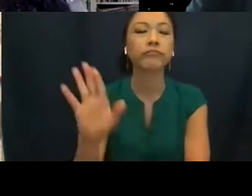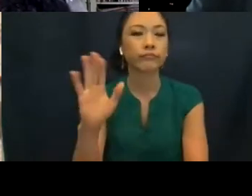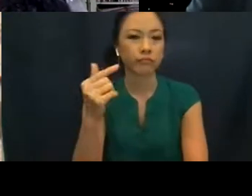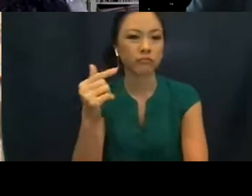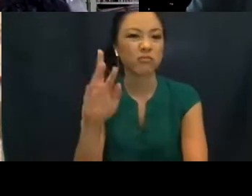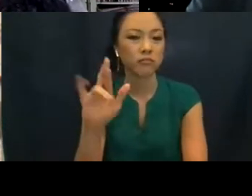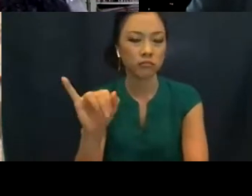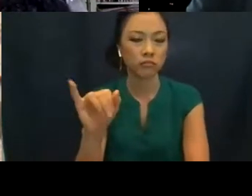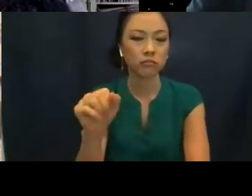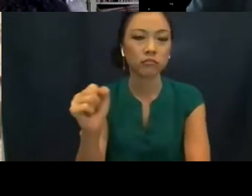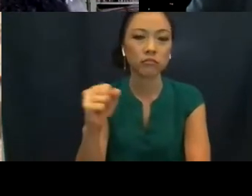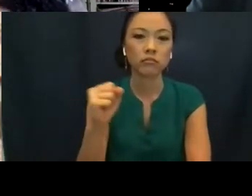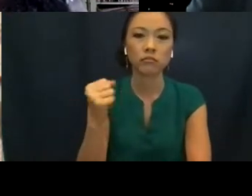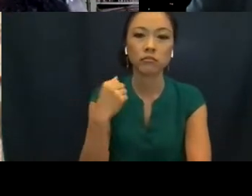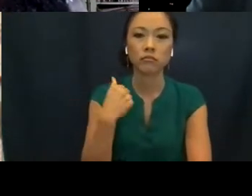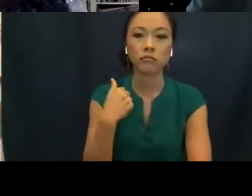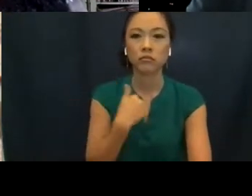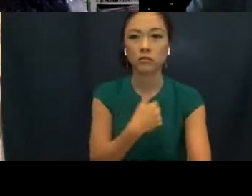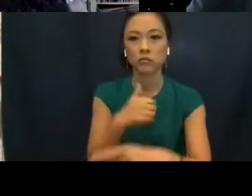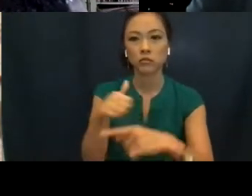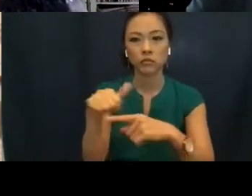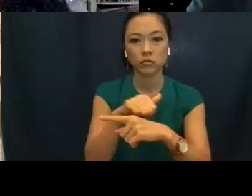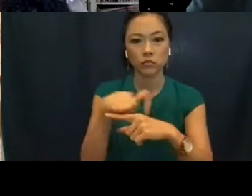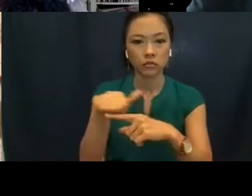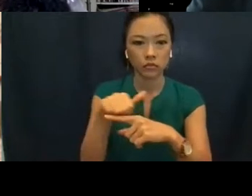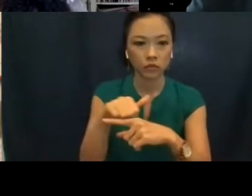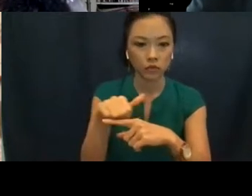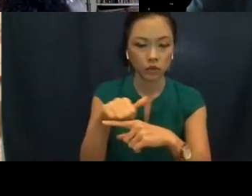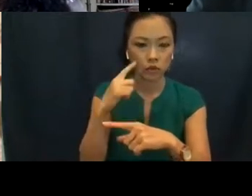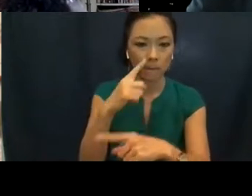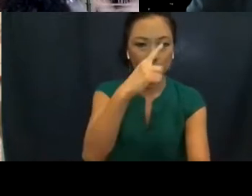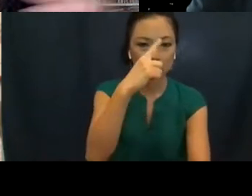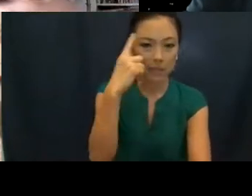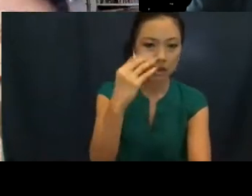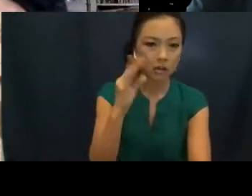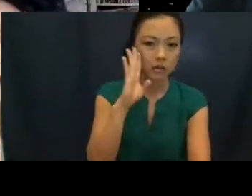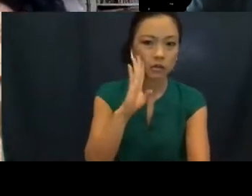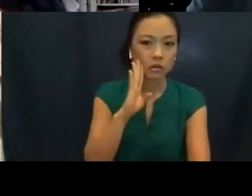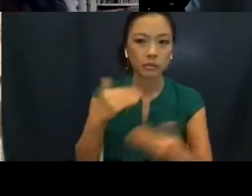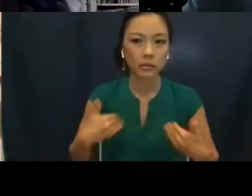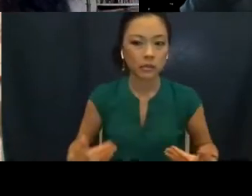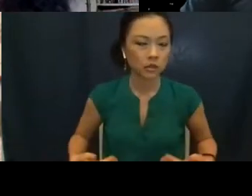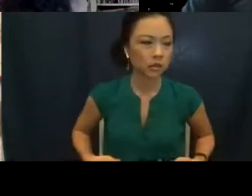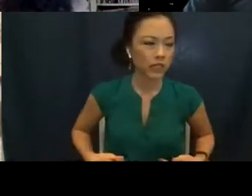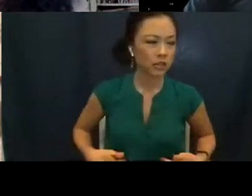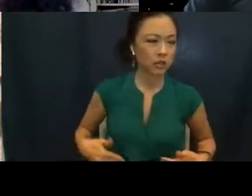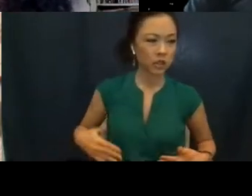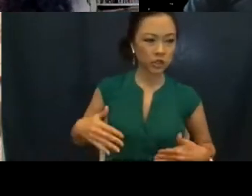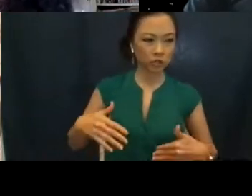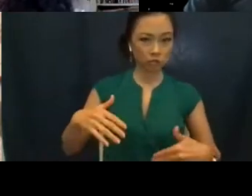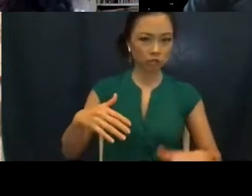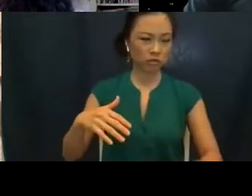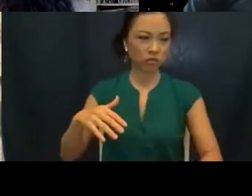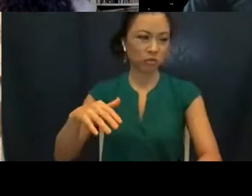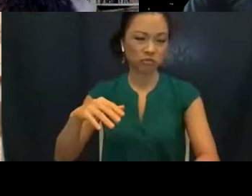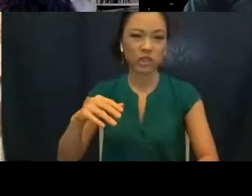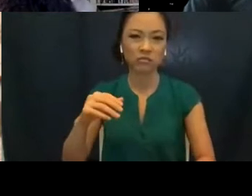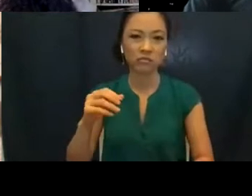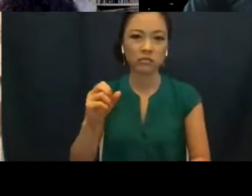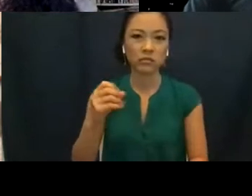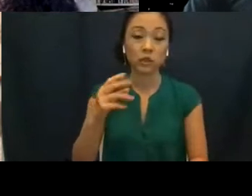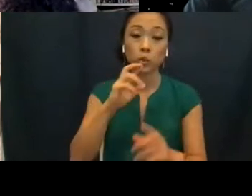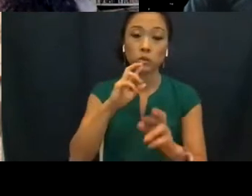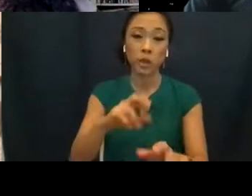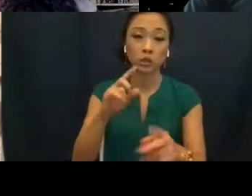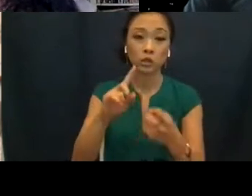At Barnard, I started in the movement lab a virtual lab, we started it as a response to COVID; there are just prompts and people can respond